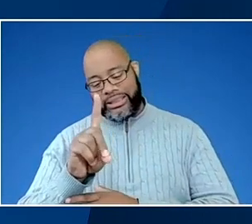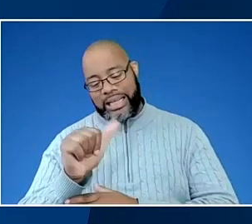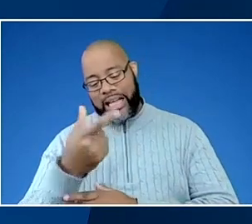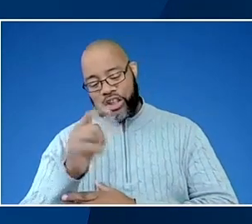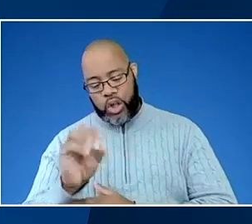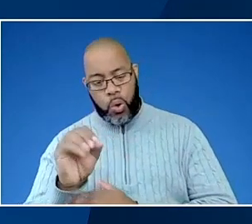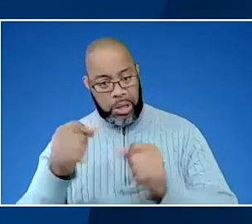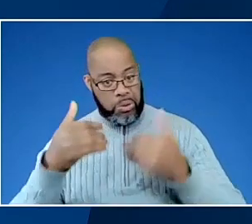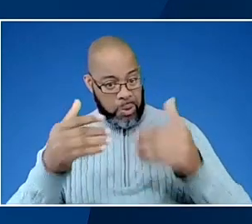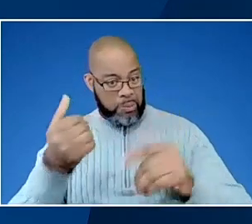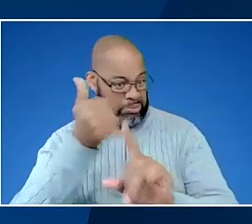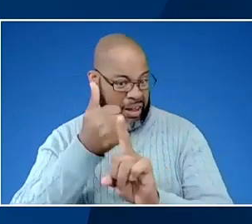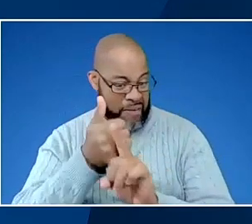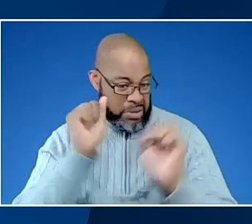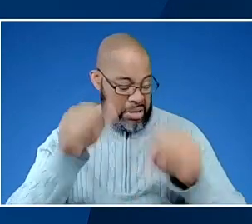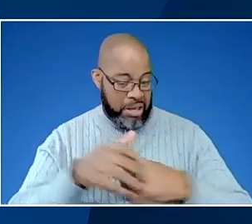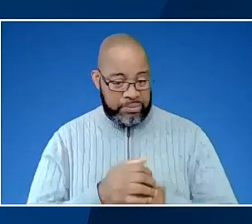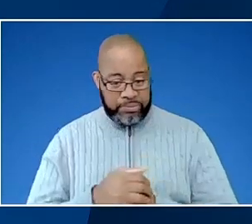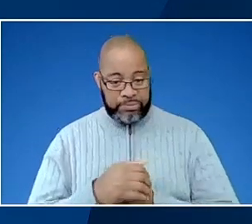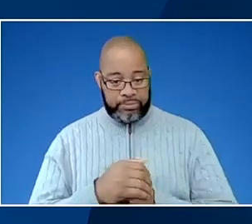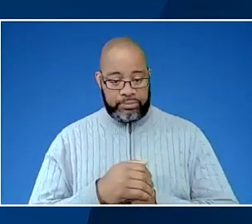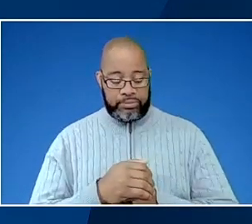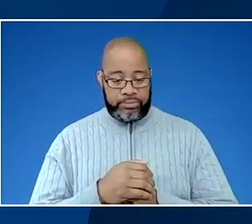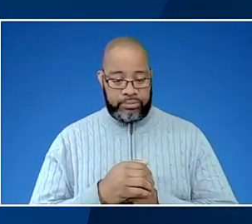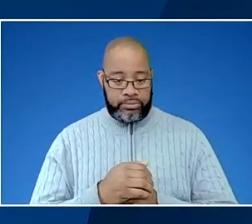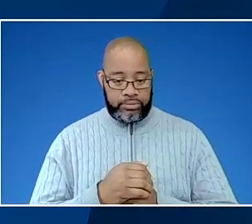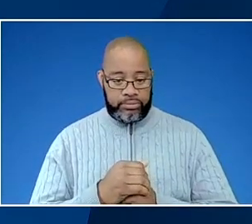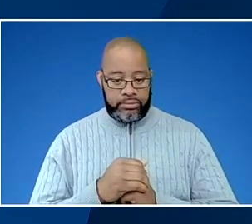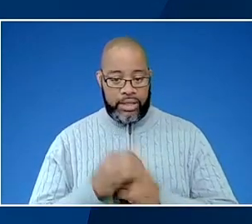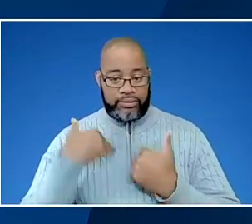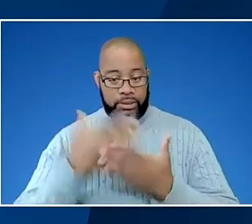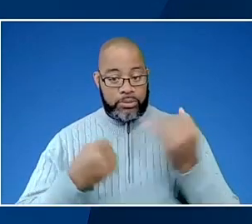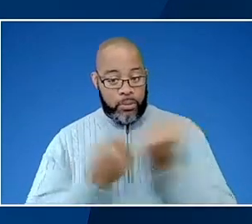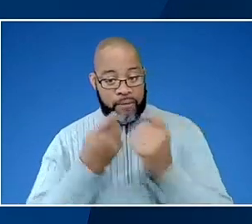He could do it by himself. You know, he can have some support from you all.